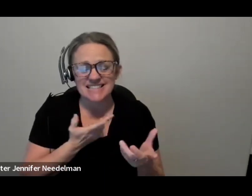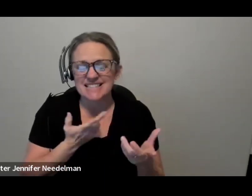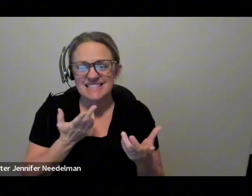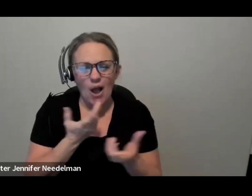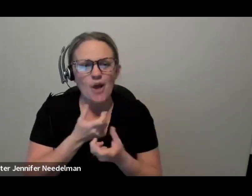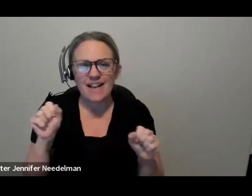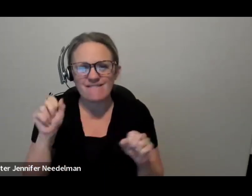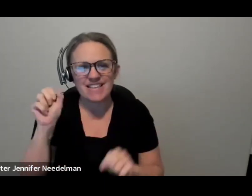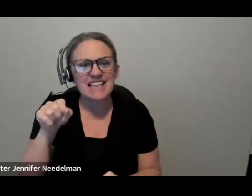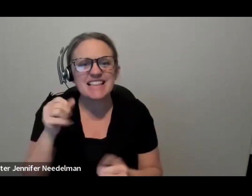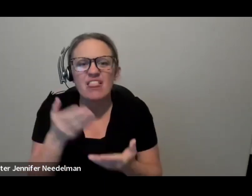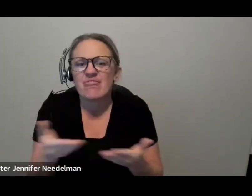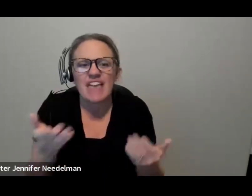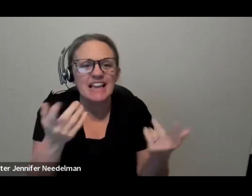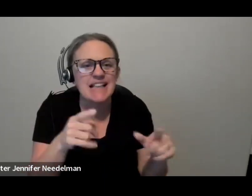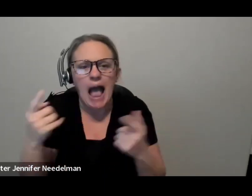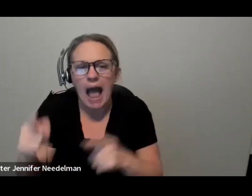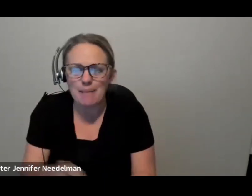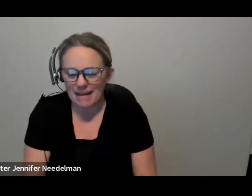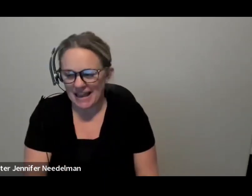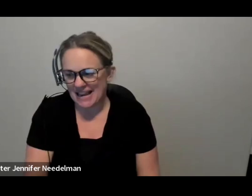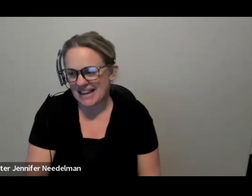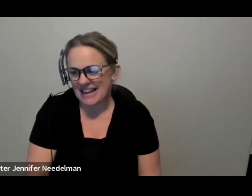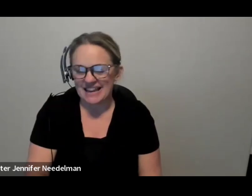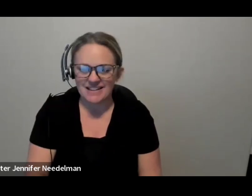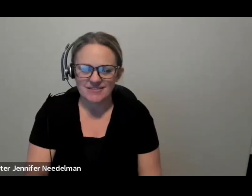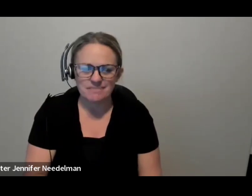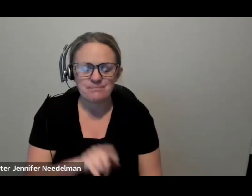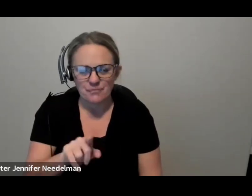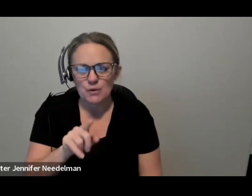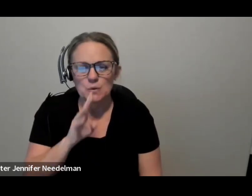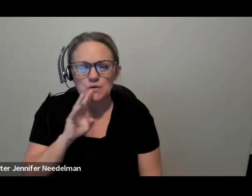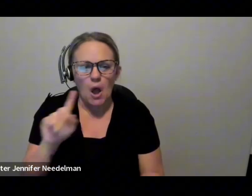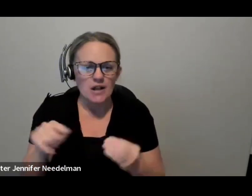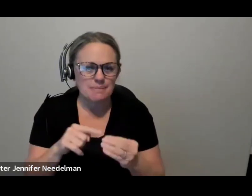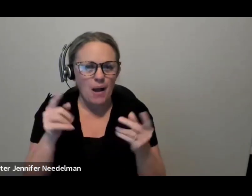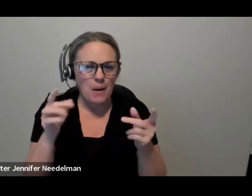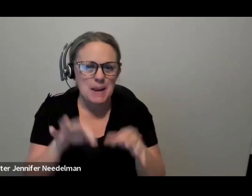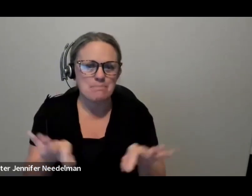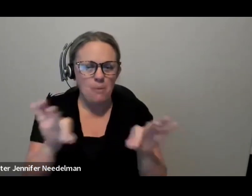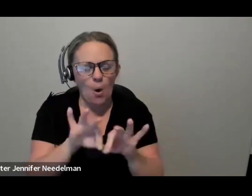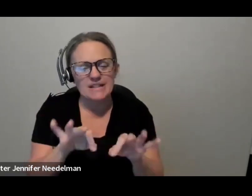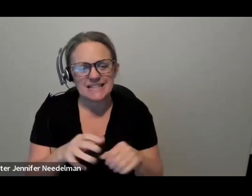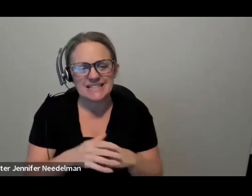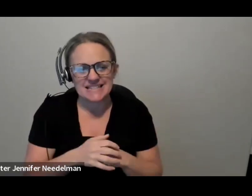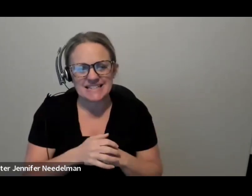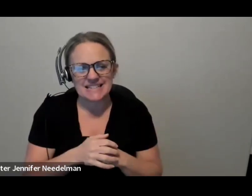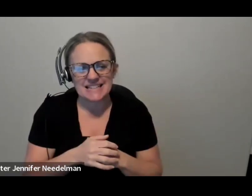And I think that, that you touch upon something very important and because that sometimes we're too, too scared